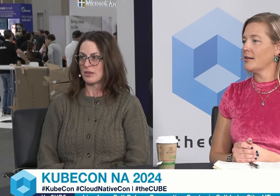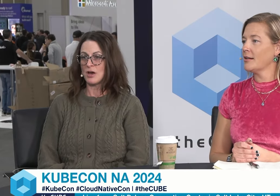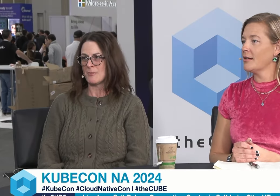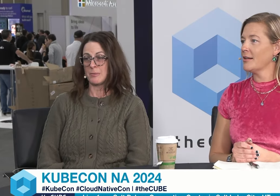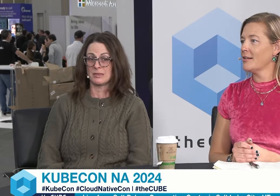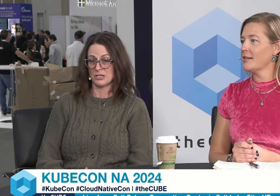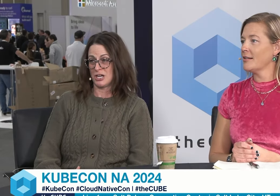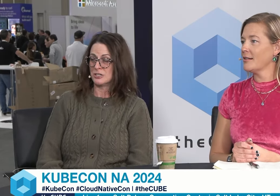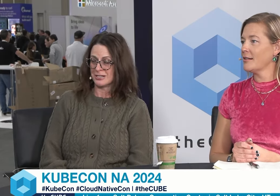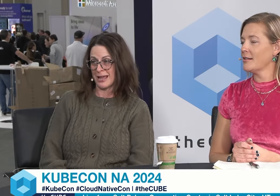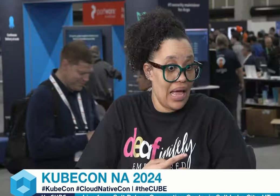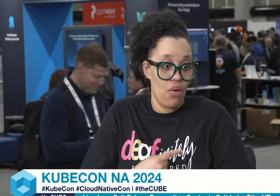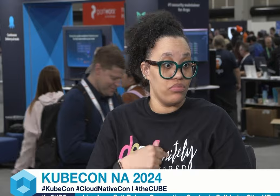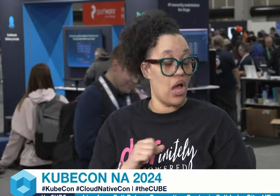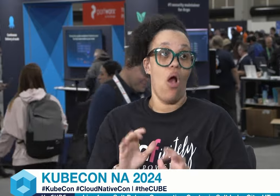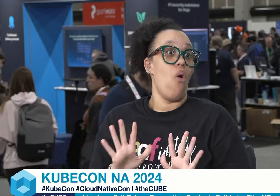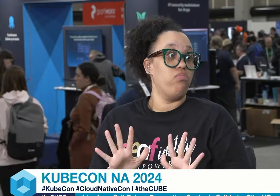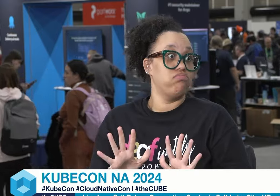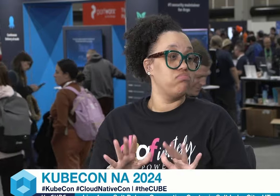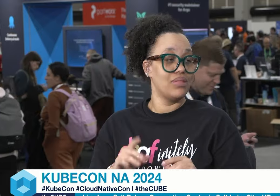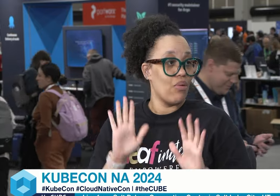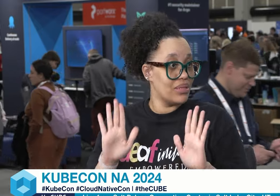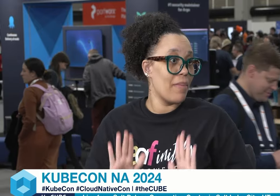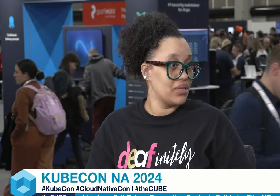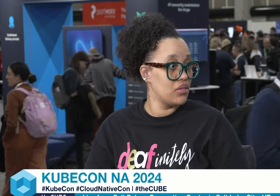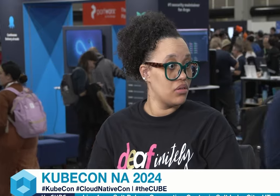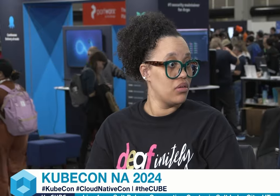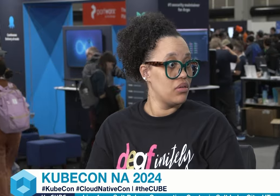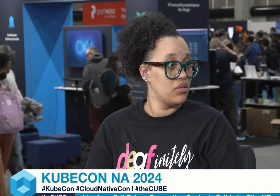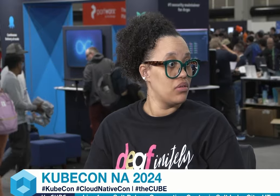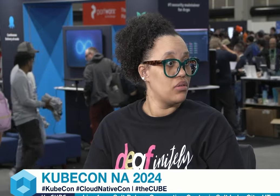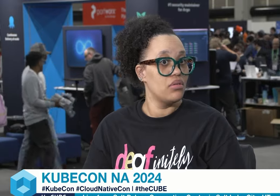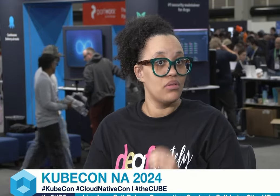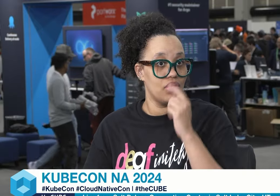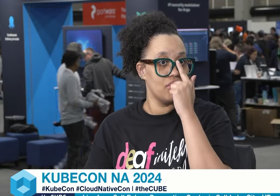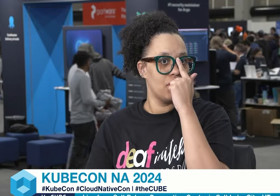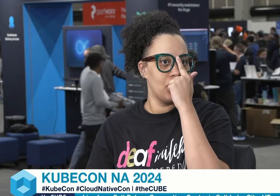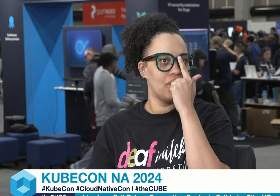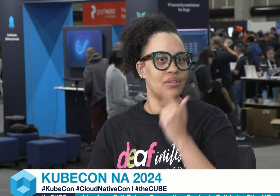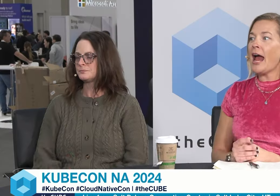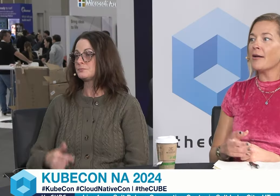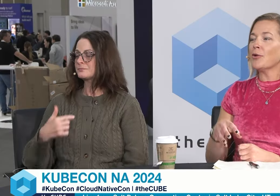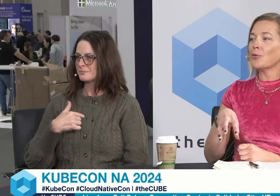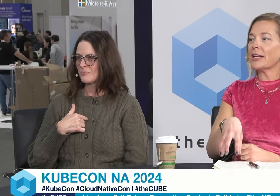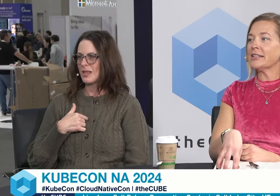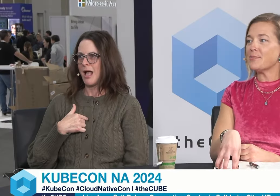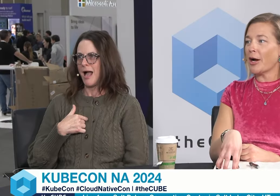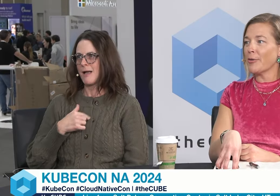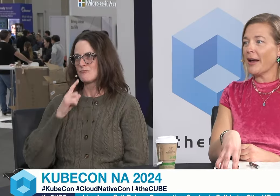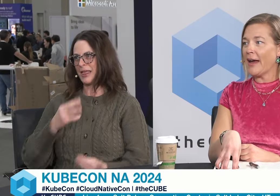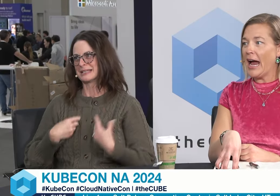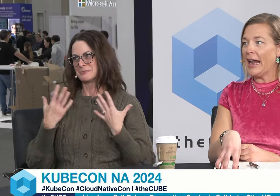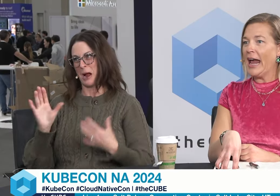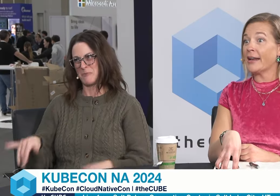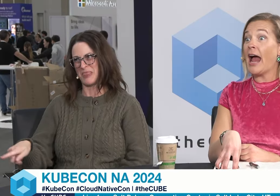and we thought maybe they'd change it next year. It was the next day. It was amazing. I am really inspired by that